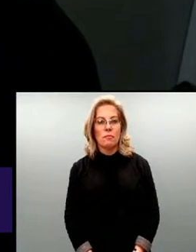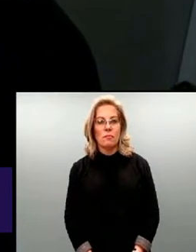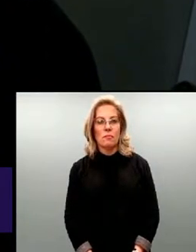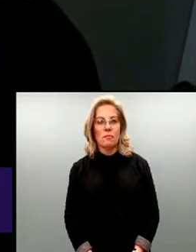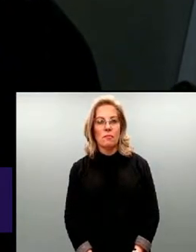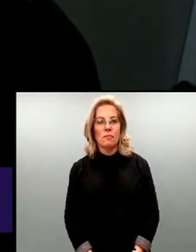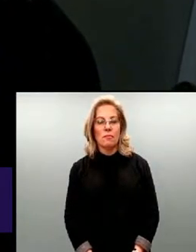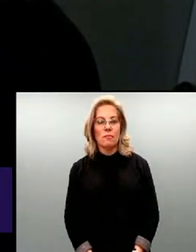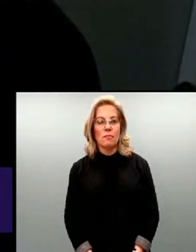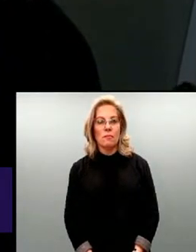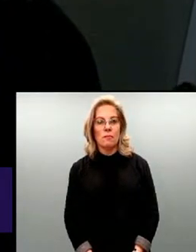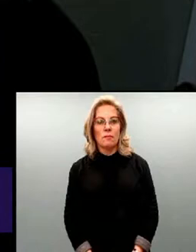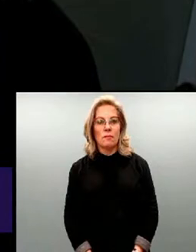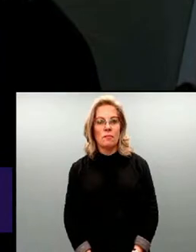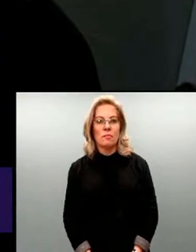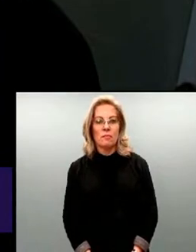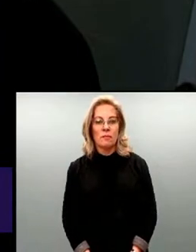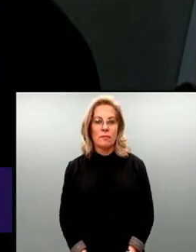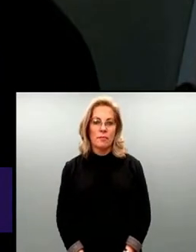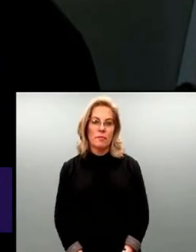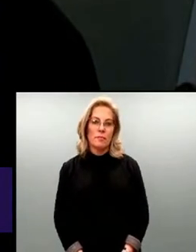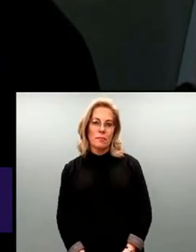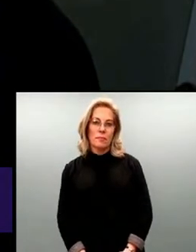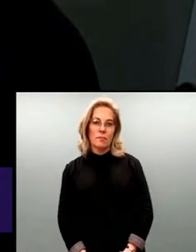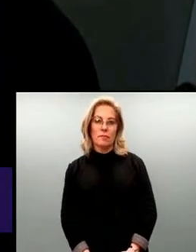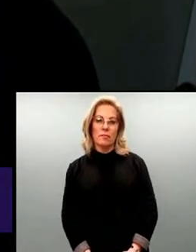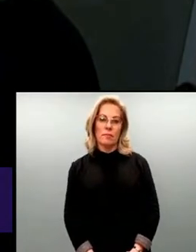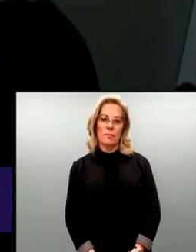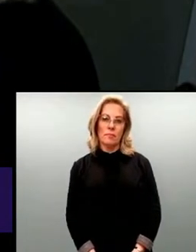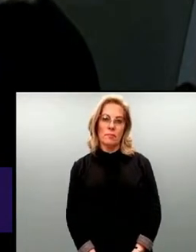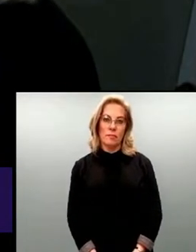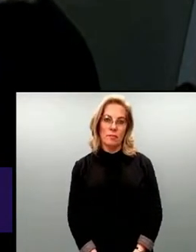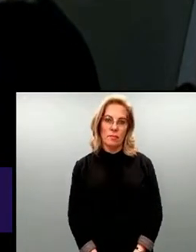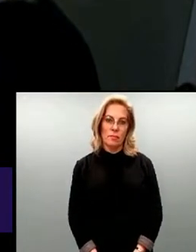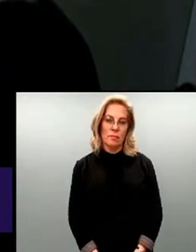this kind of behaviour, here is what it might mean" and they kind of connected the dots and it really was very helpful.